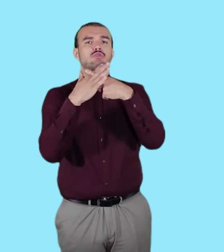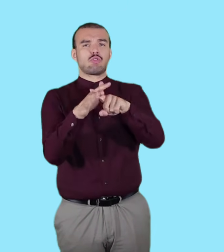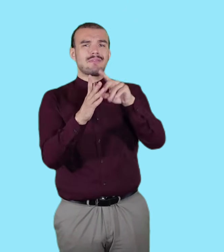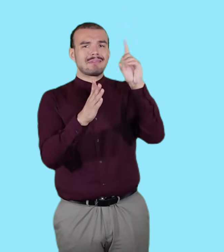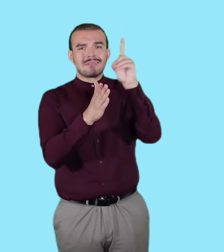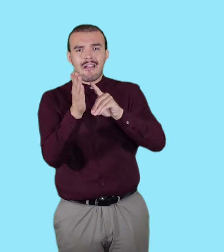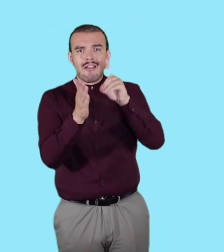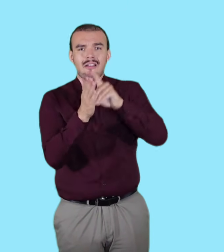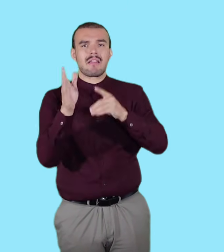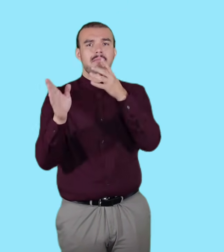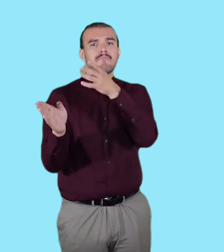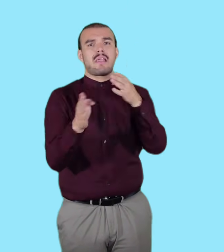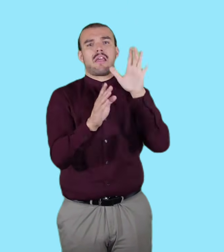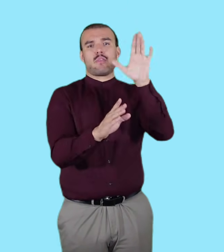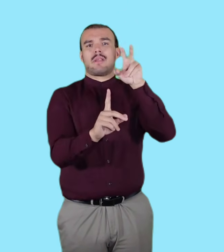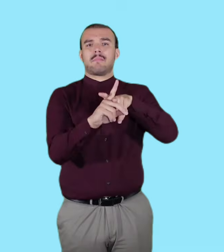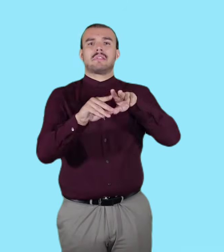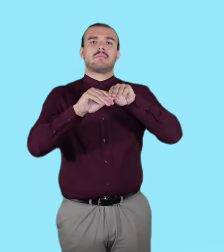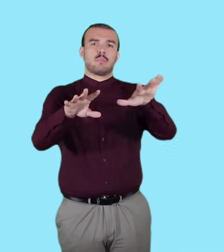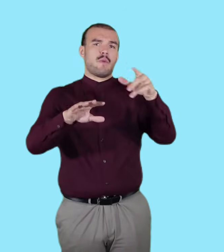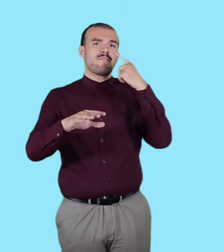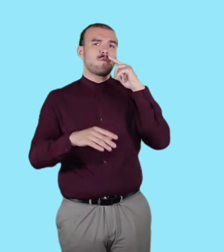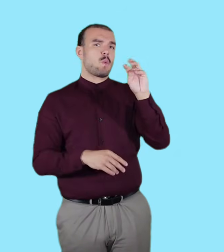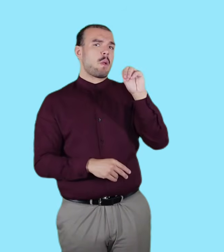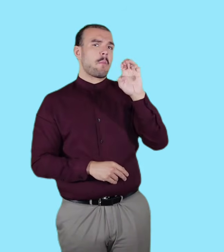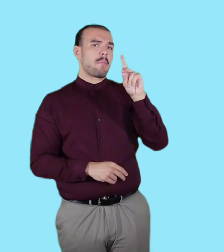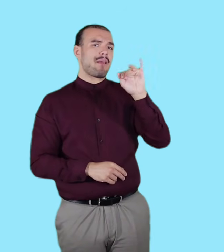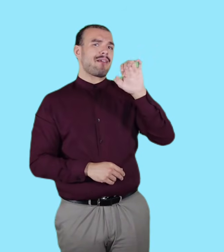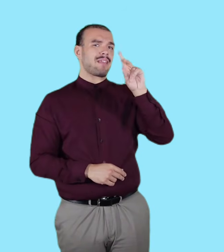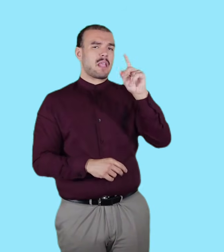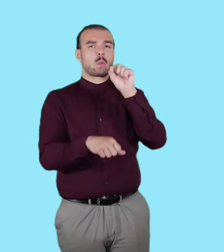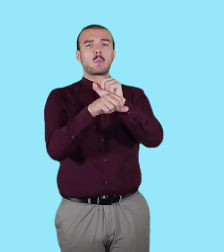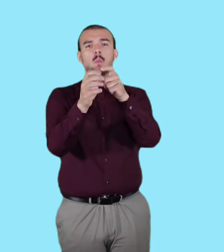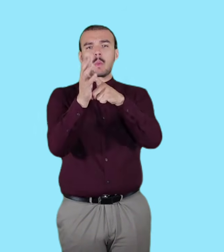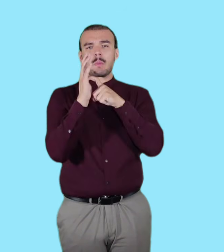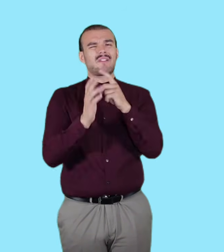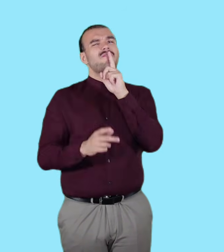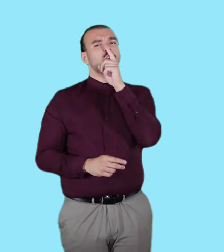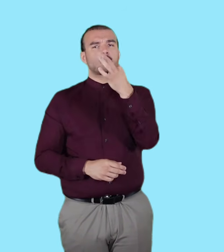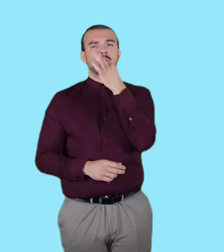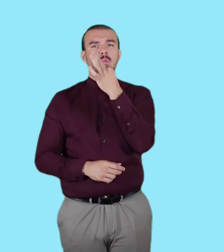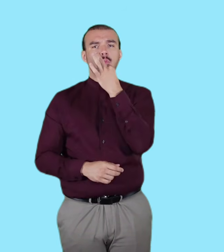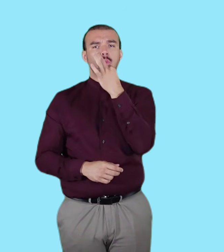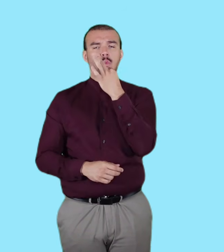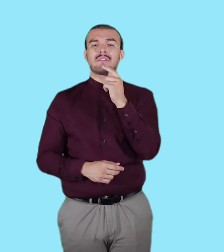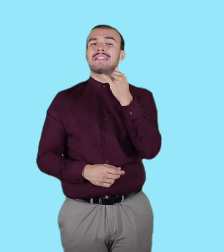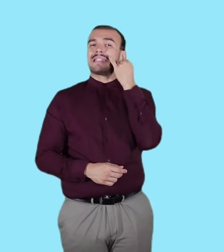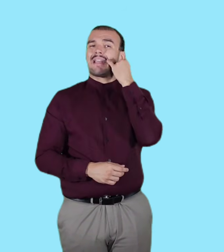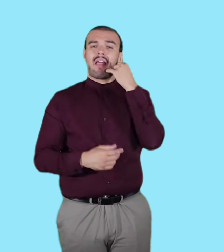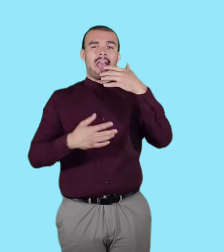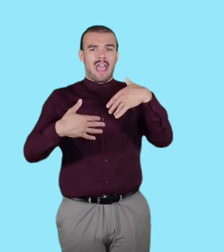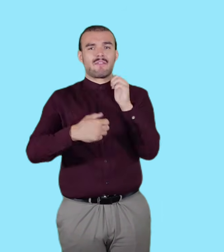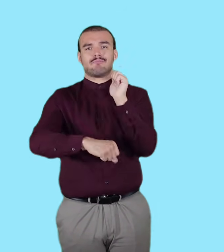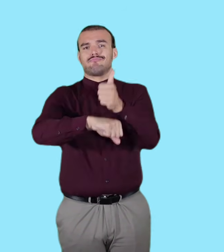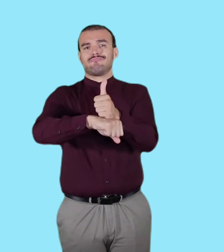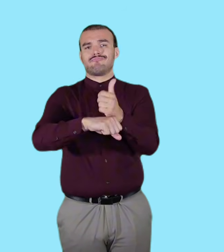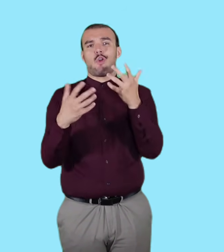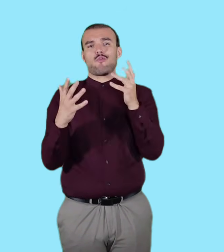and planning their implementation of Medicaid work requirements very soon, if they have not already.